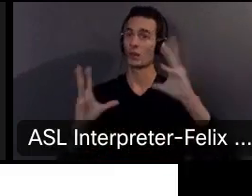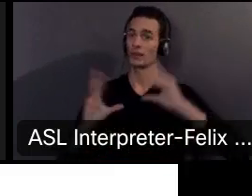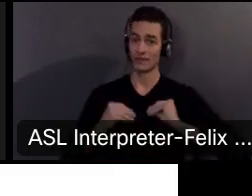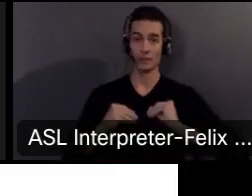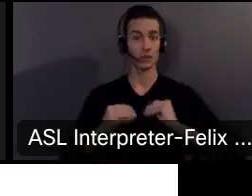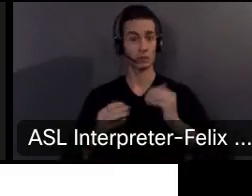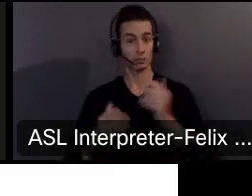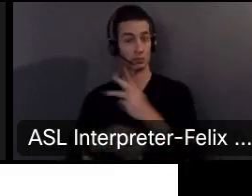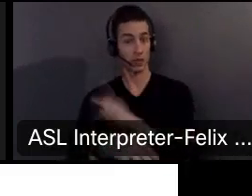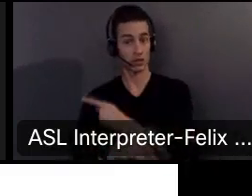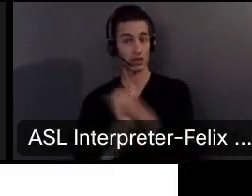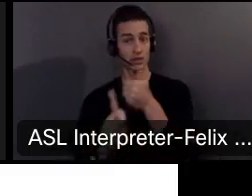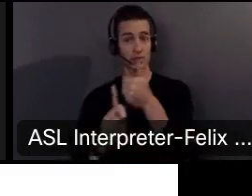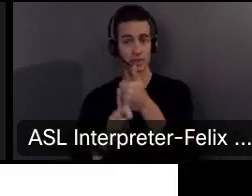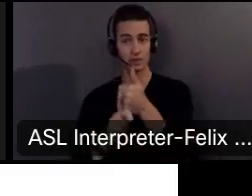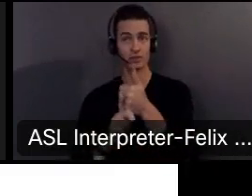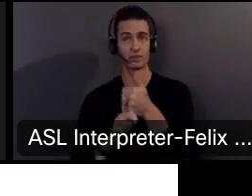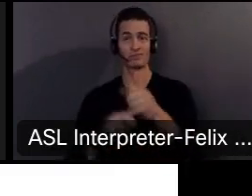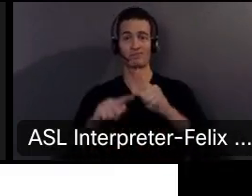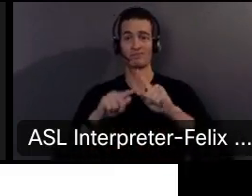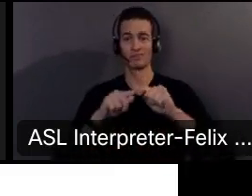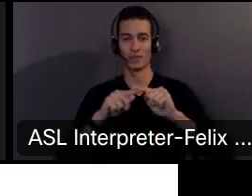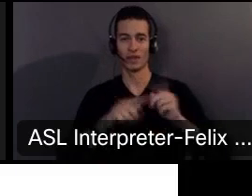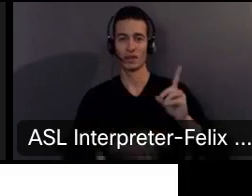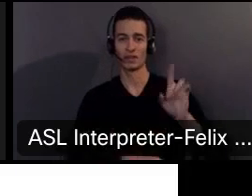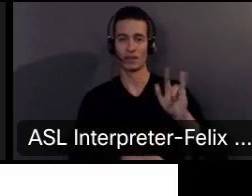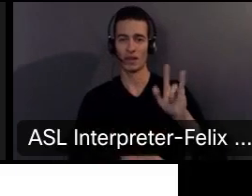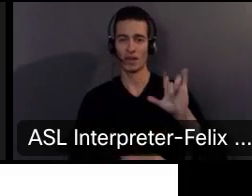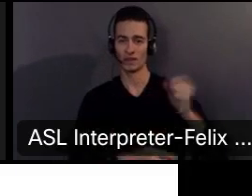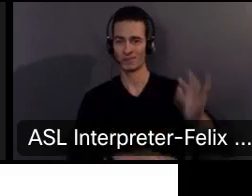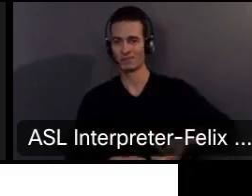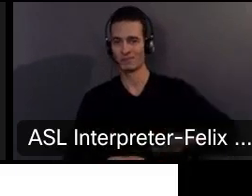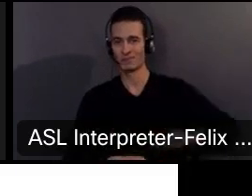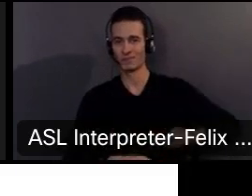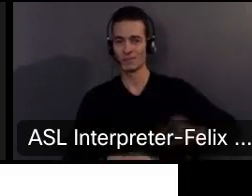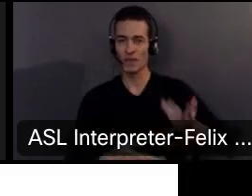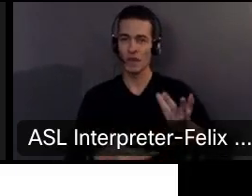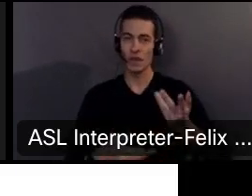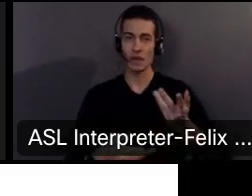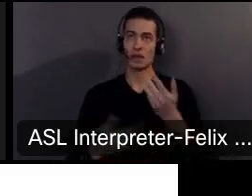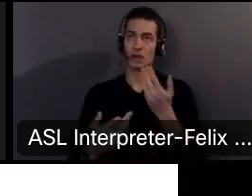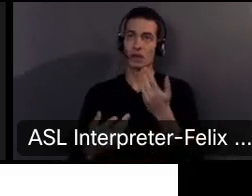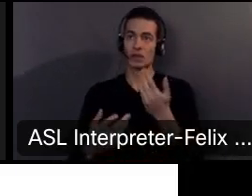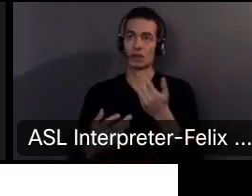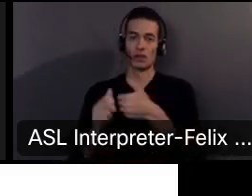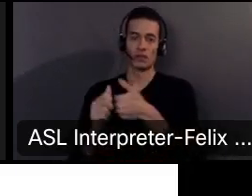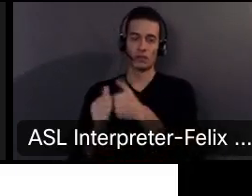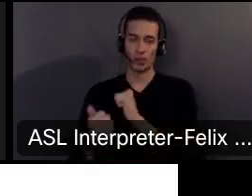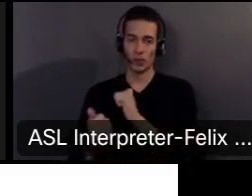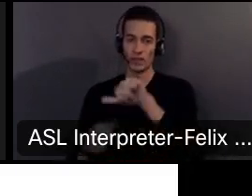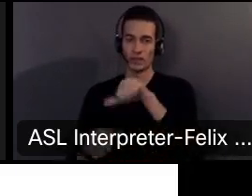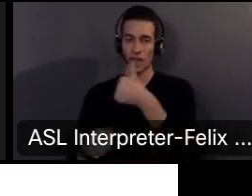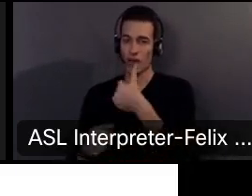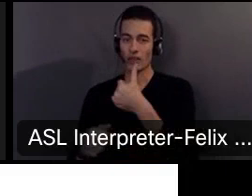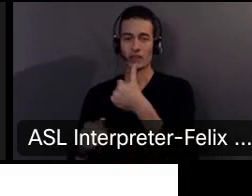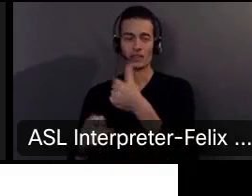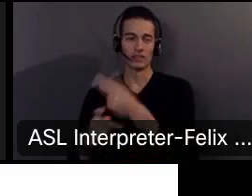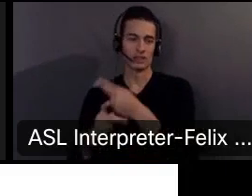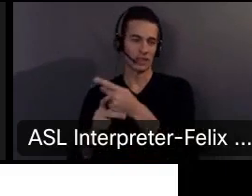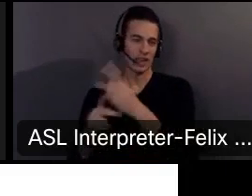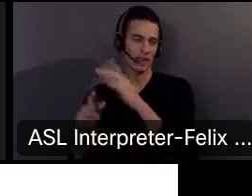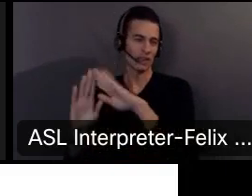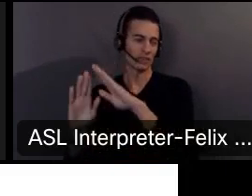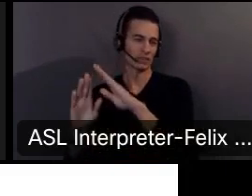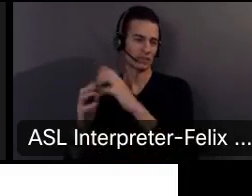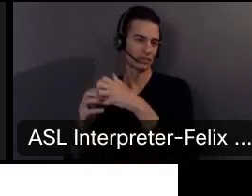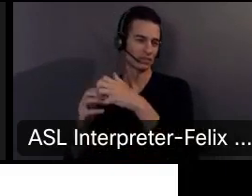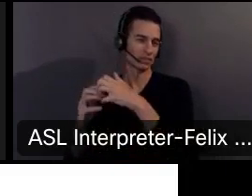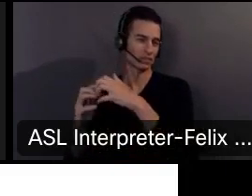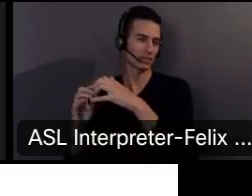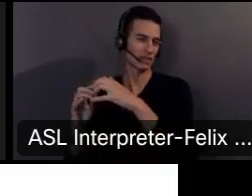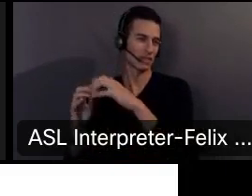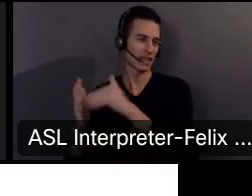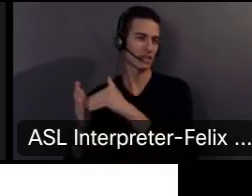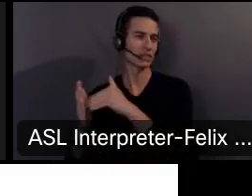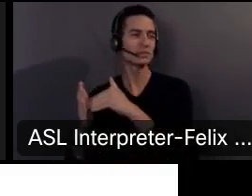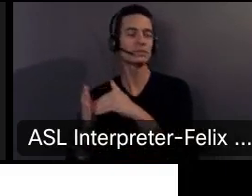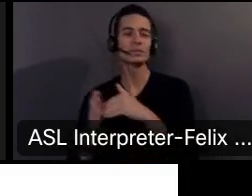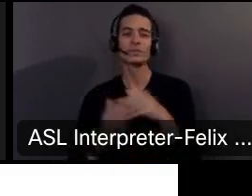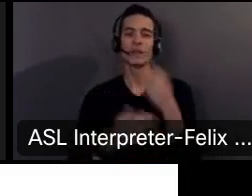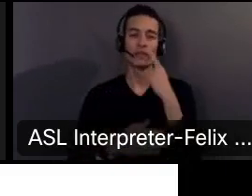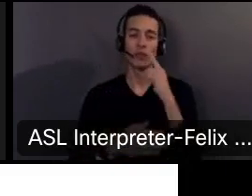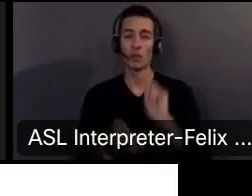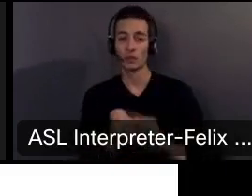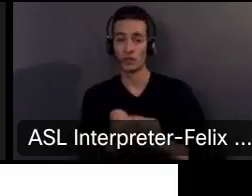A Max capacity for the long term acute care facility at right now is at 19 for bedside analysis. And for the nursing facility is 8 for the den style dialysis.